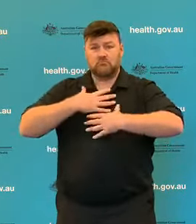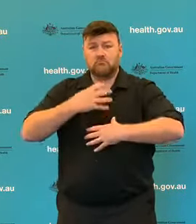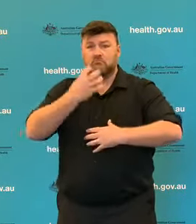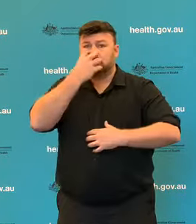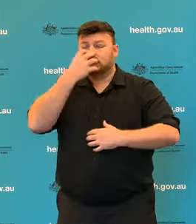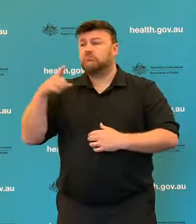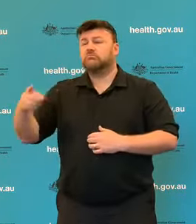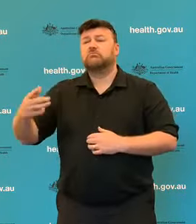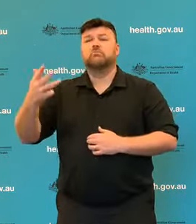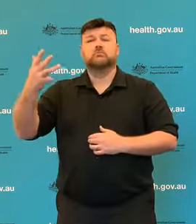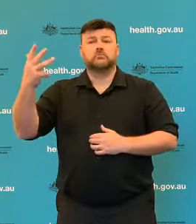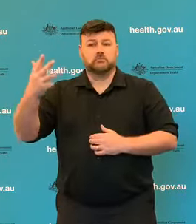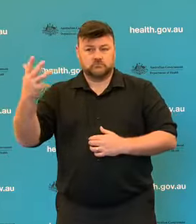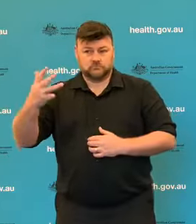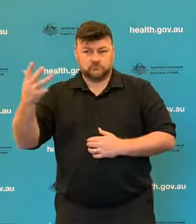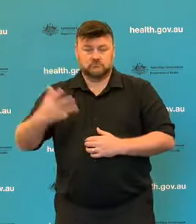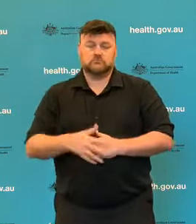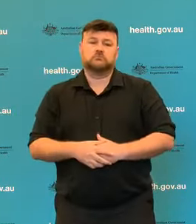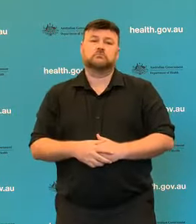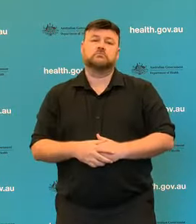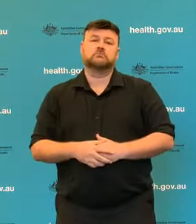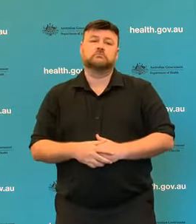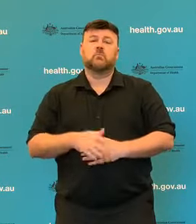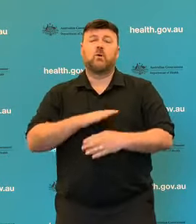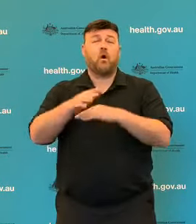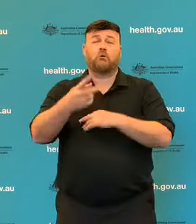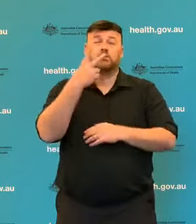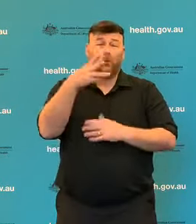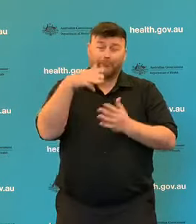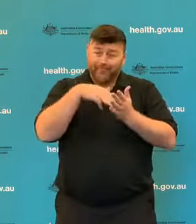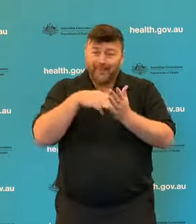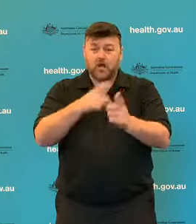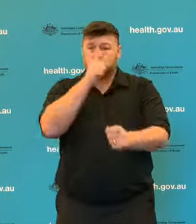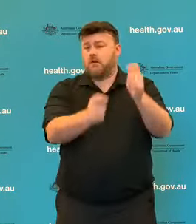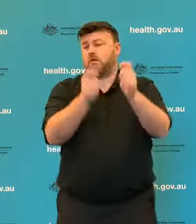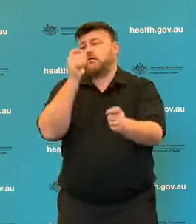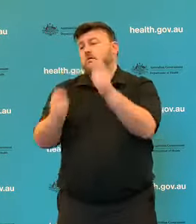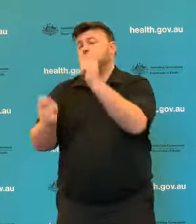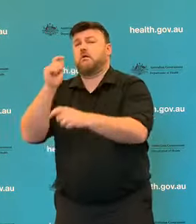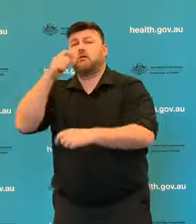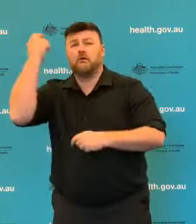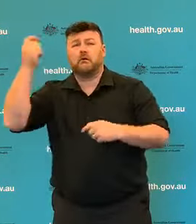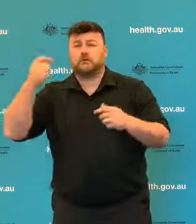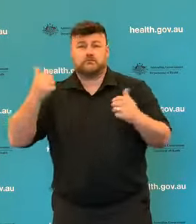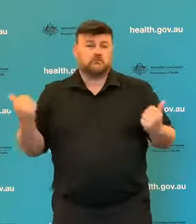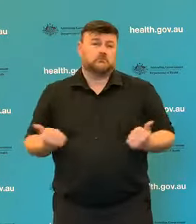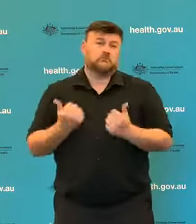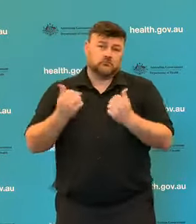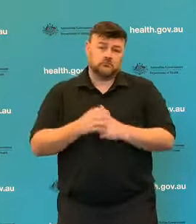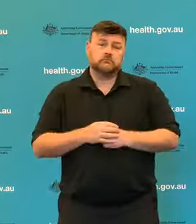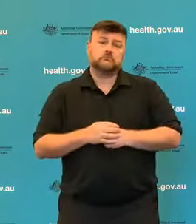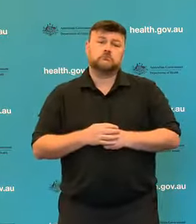million COVID-19 tests have been carried out across Australia since the start of the pandemic. With over 63,000 tests